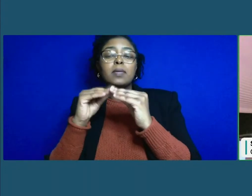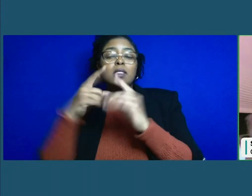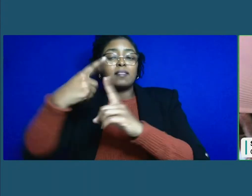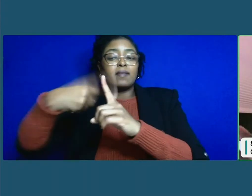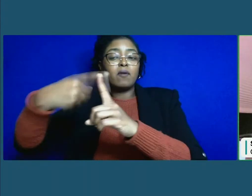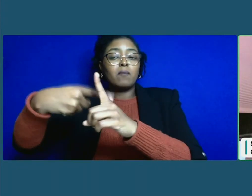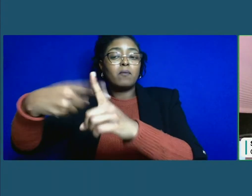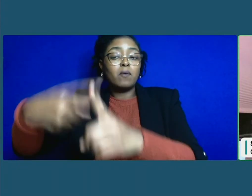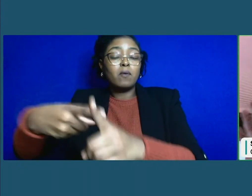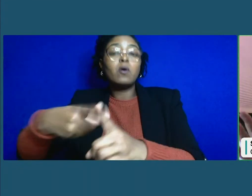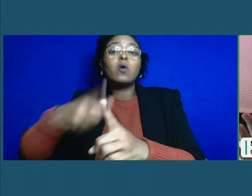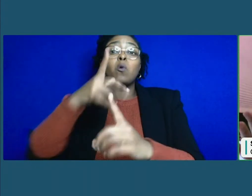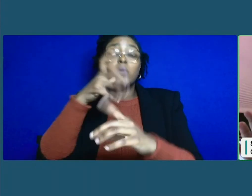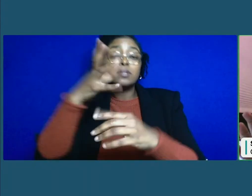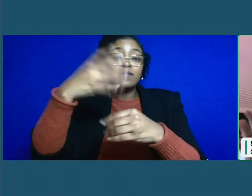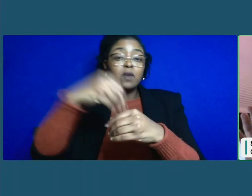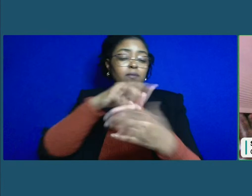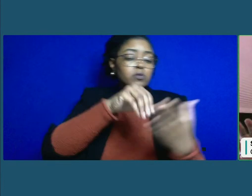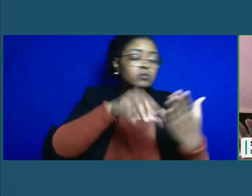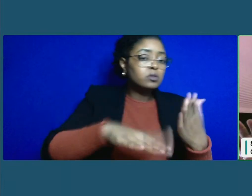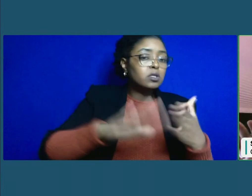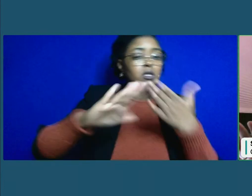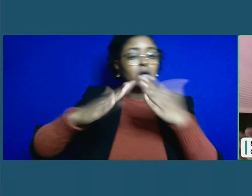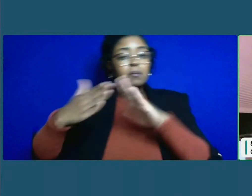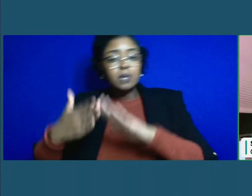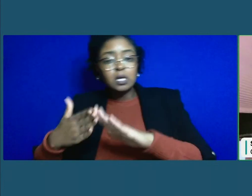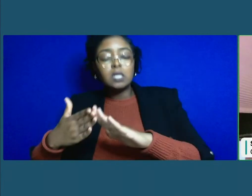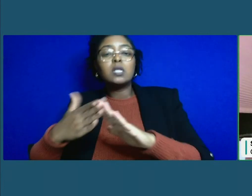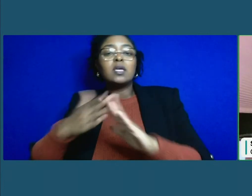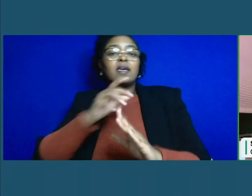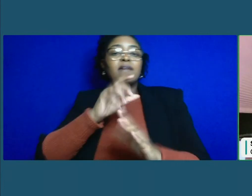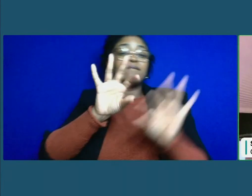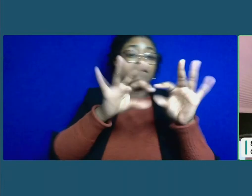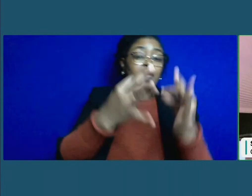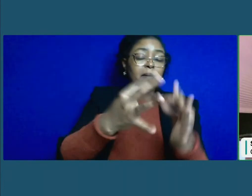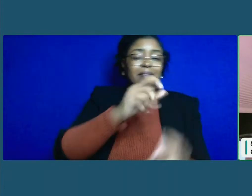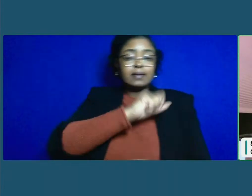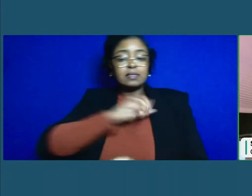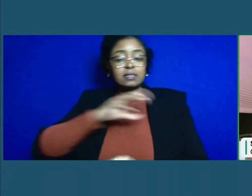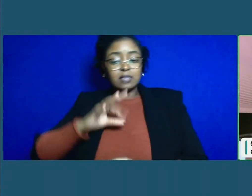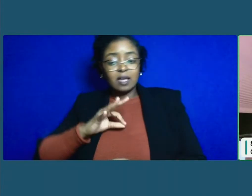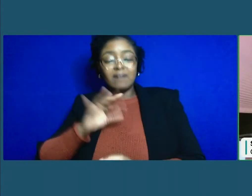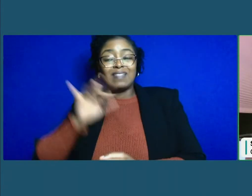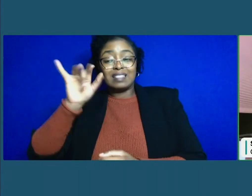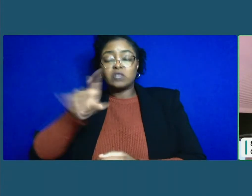monthly and is comprised of both